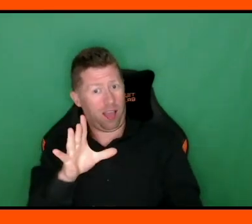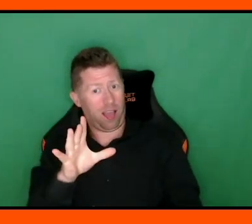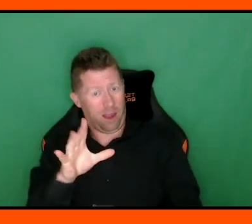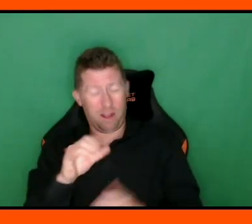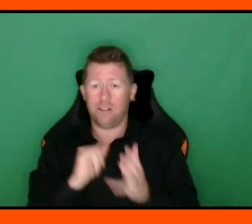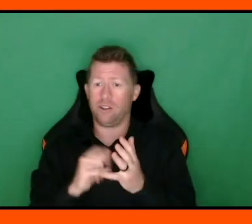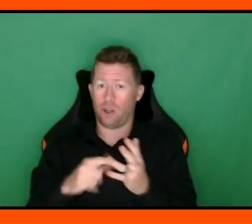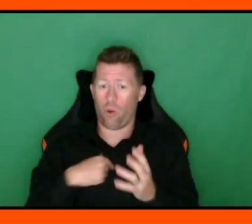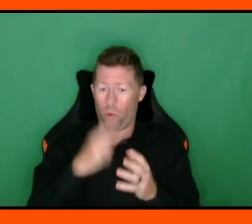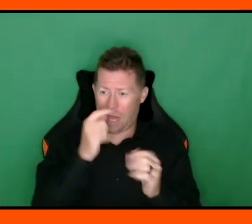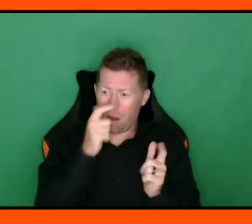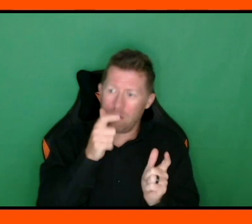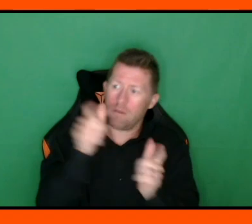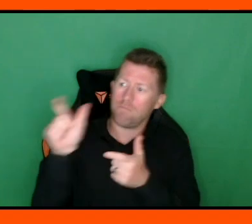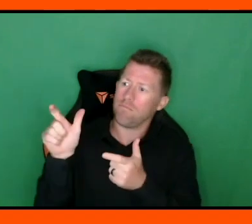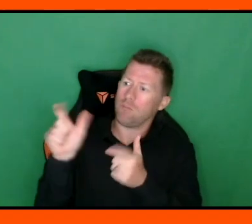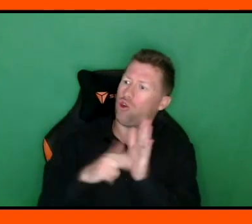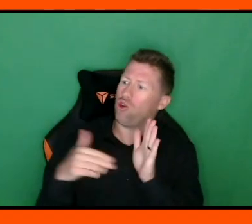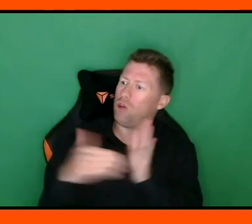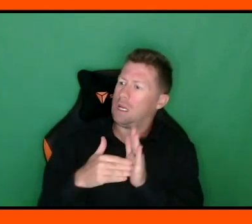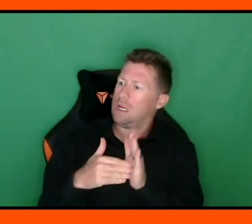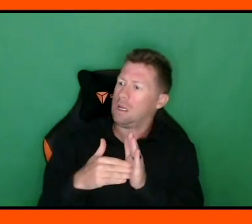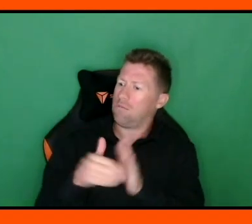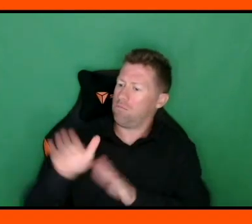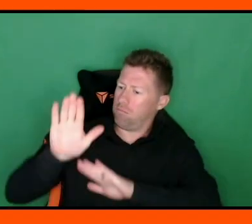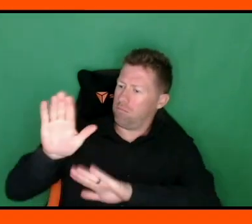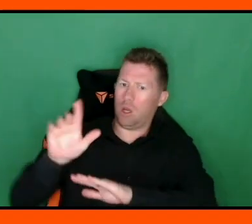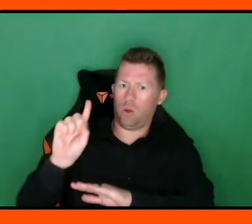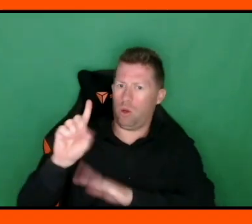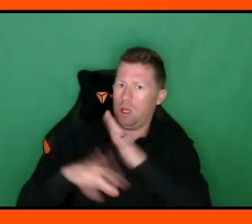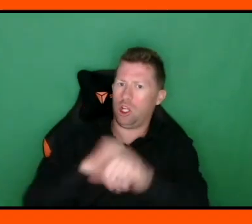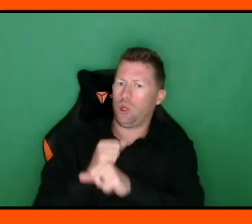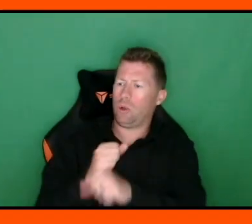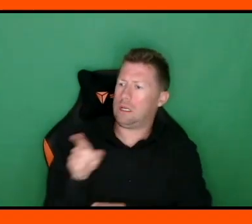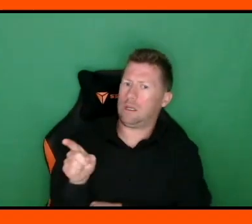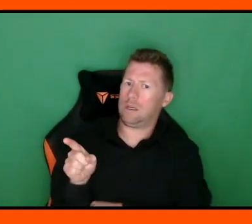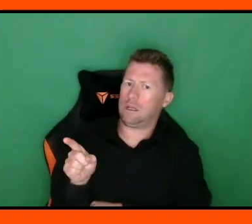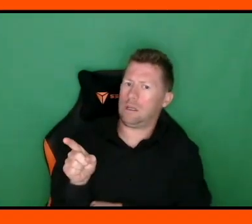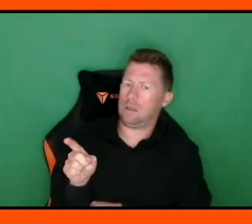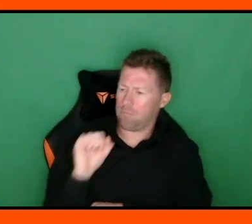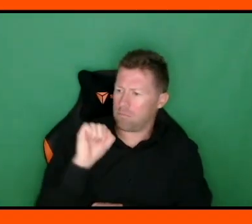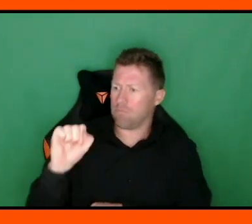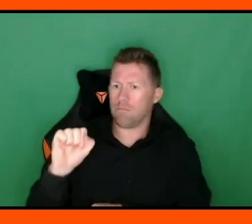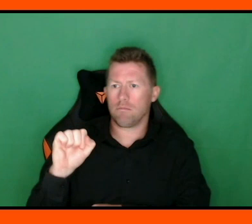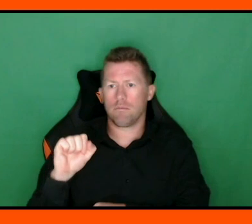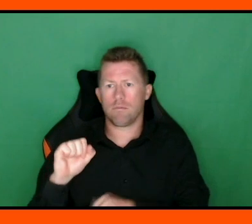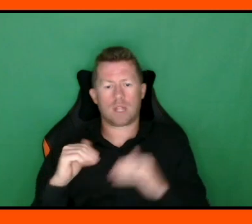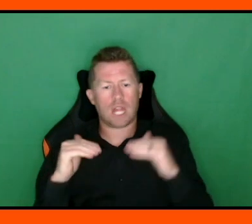from what other countries are doing and pay close attention to their experience with data quality and the like with some new questions.